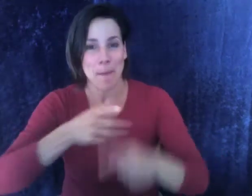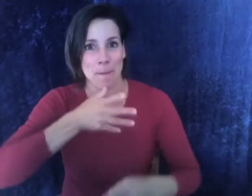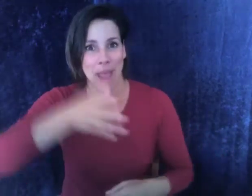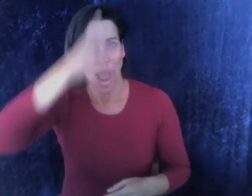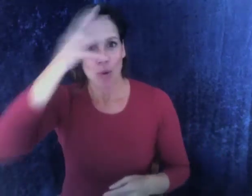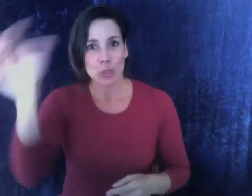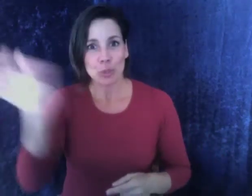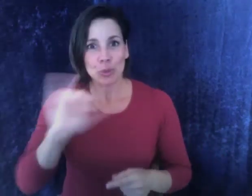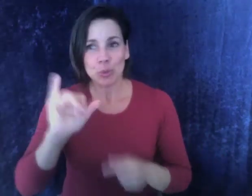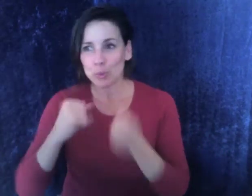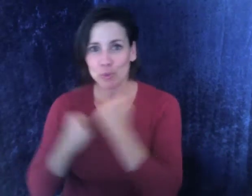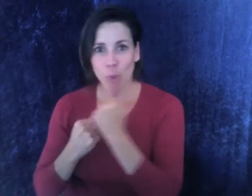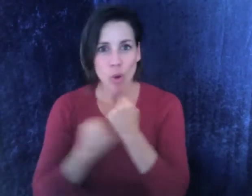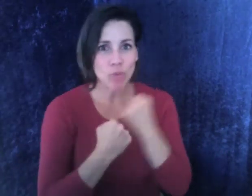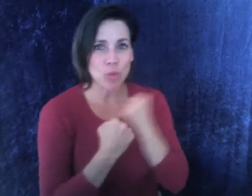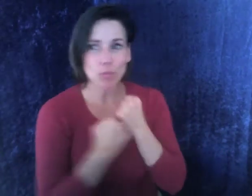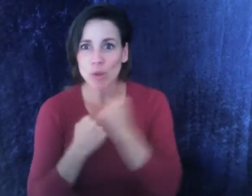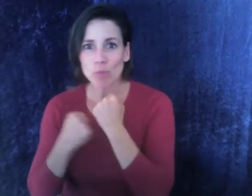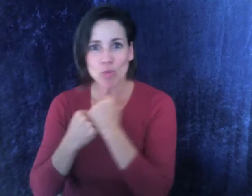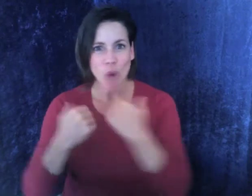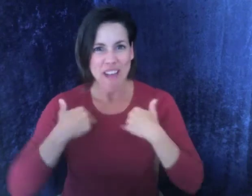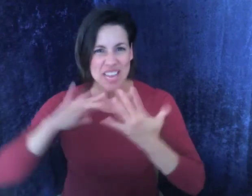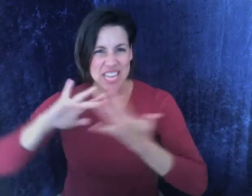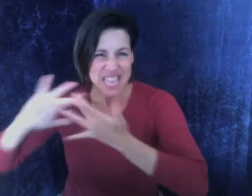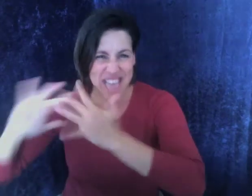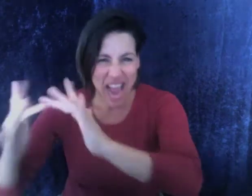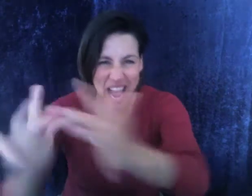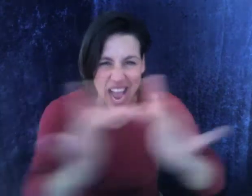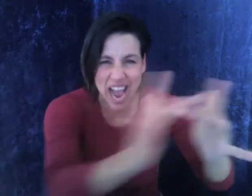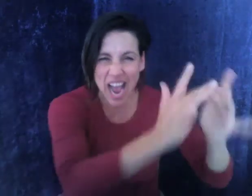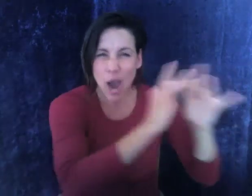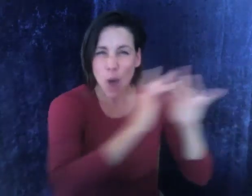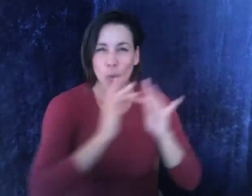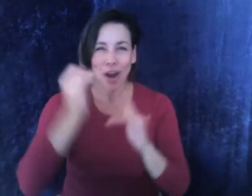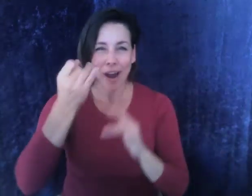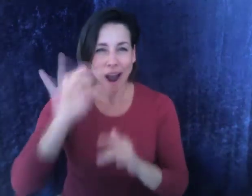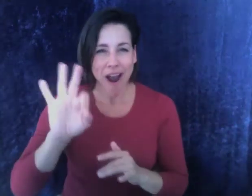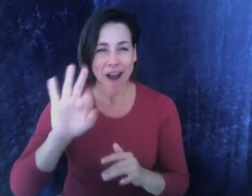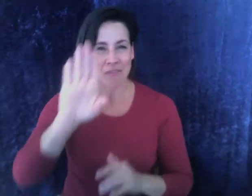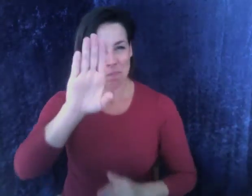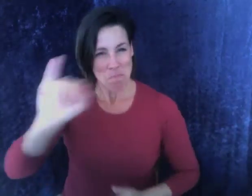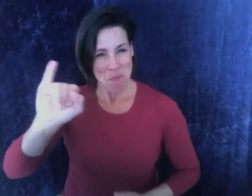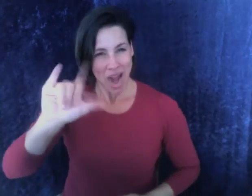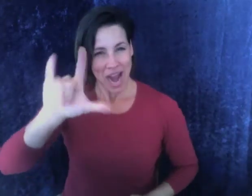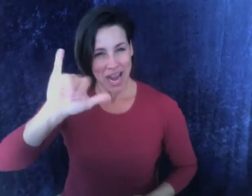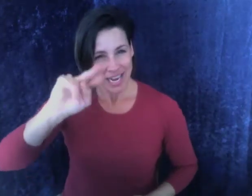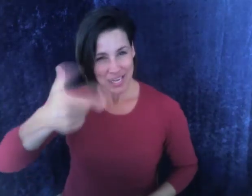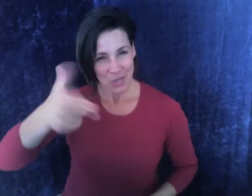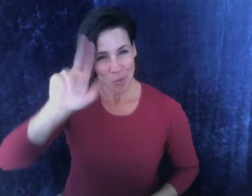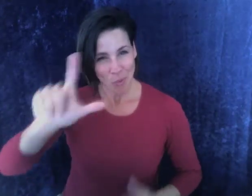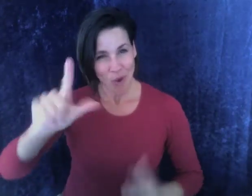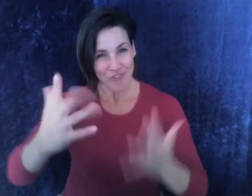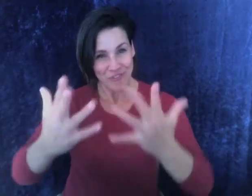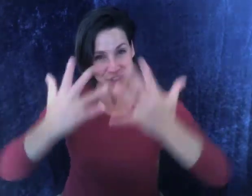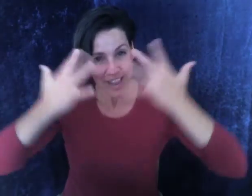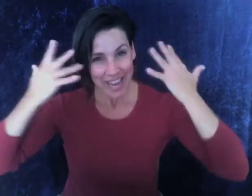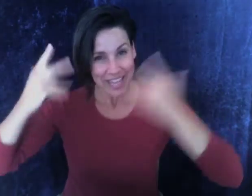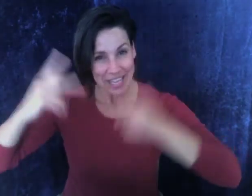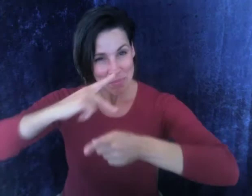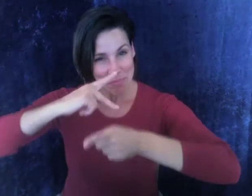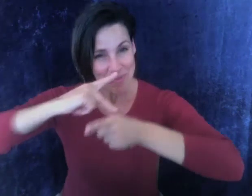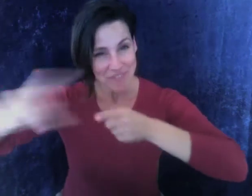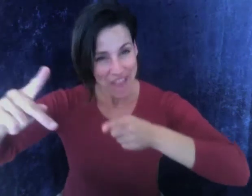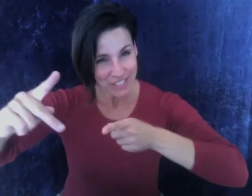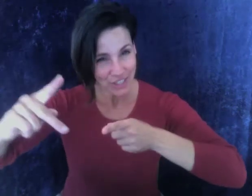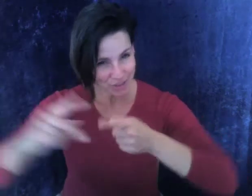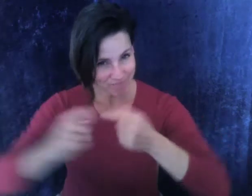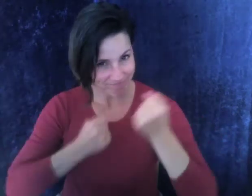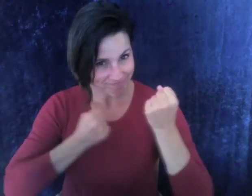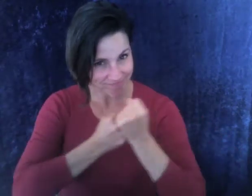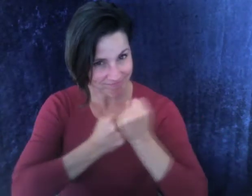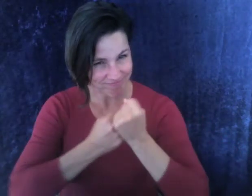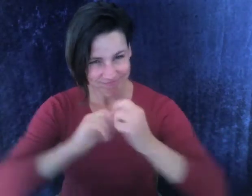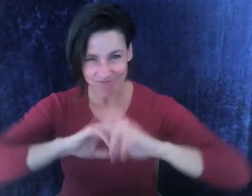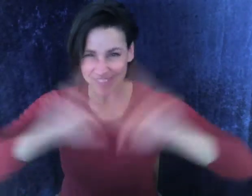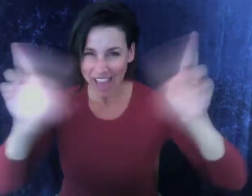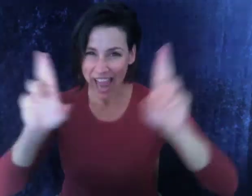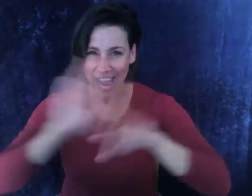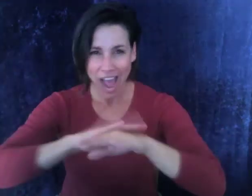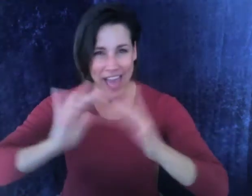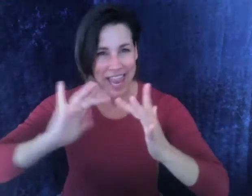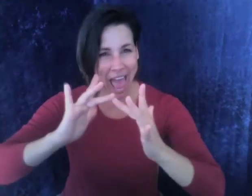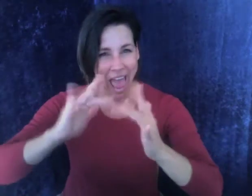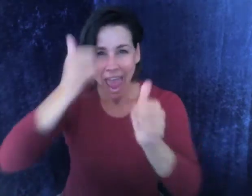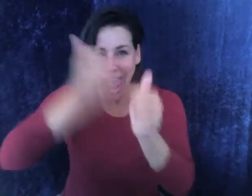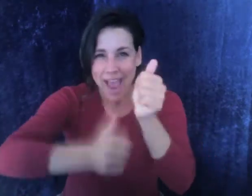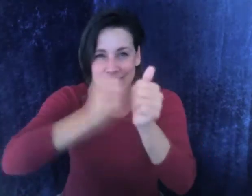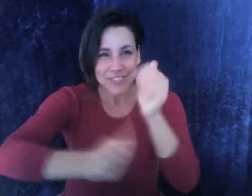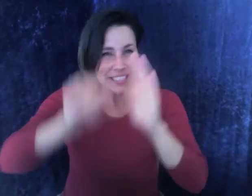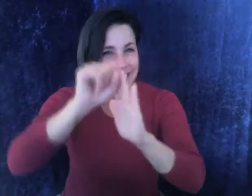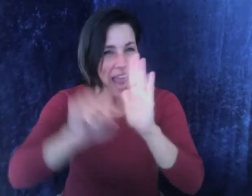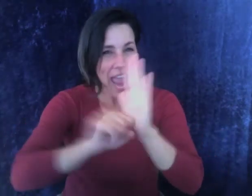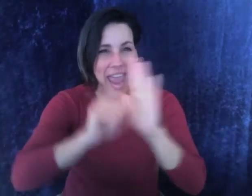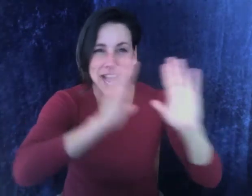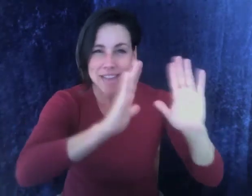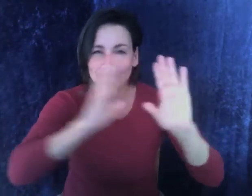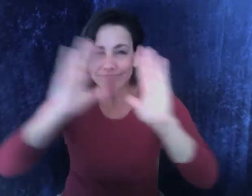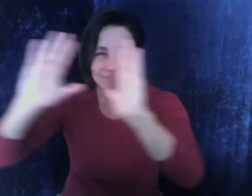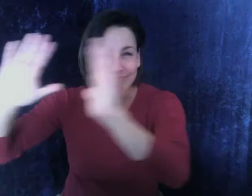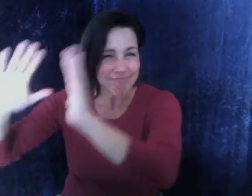Plus, the parents will be supported by the network of "Bilingually Friendly" professionals in their area.